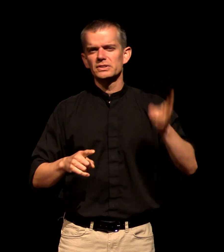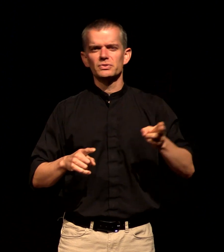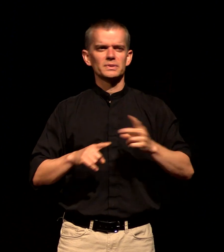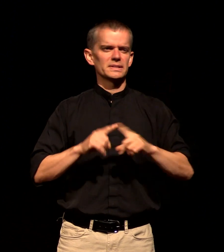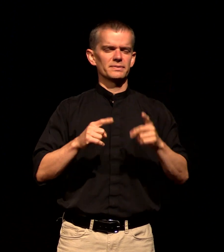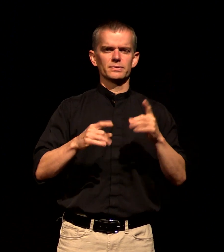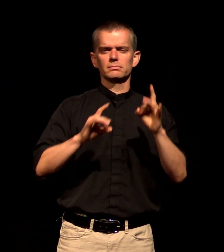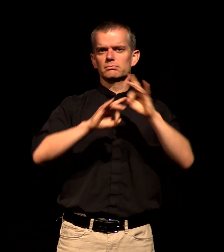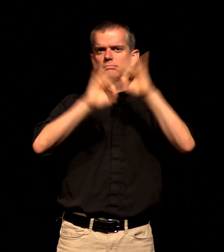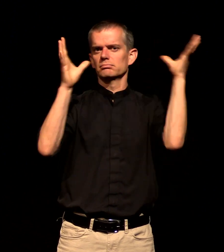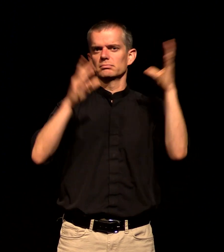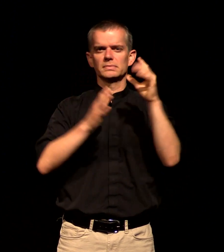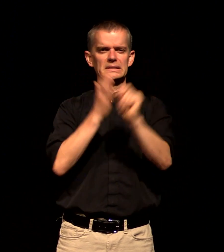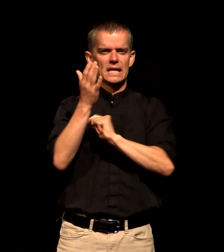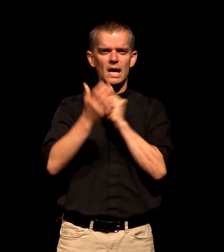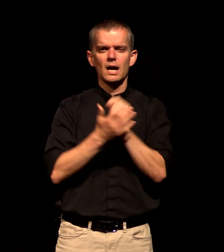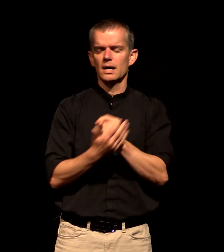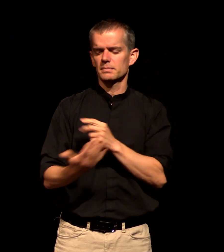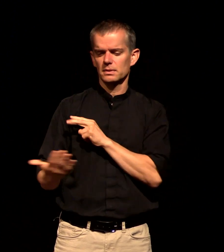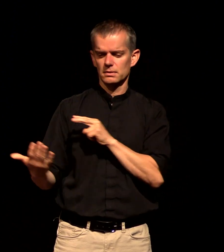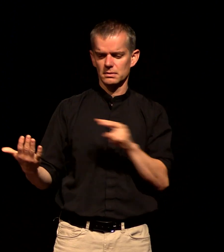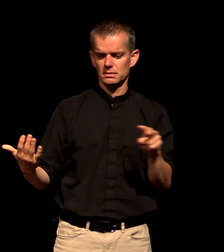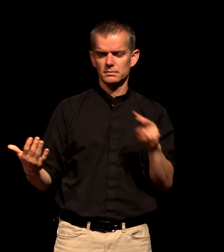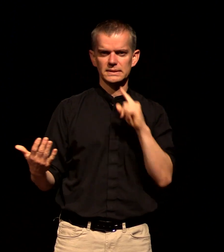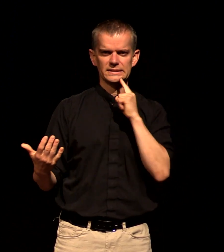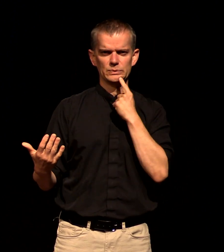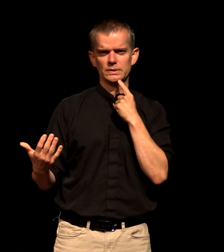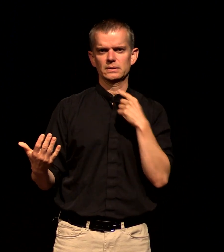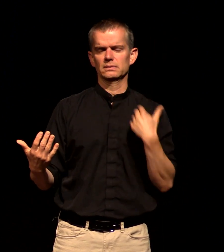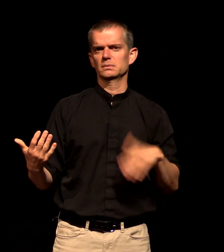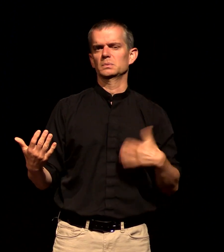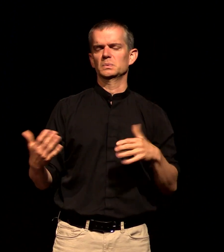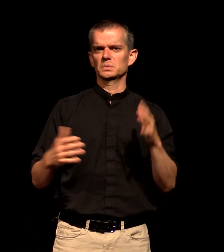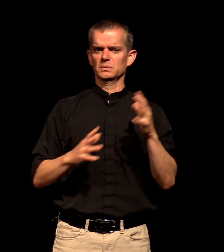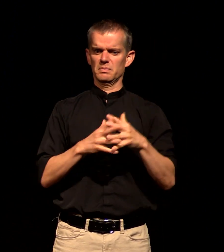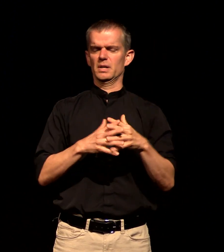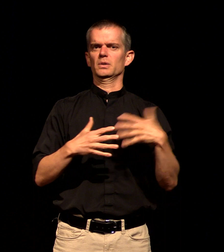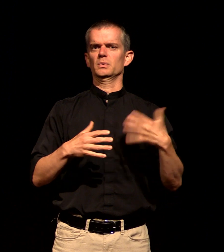nation and rocked our churches. And as I read, I had a but then